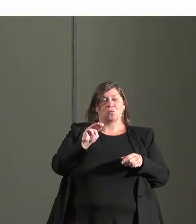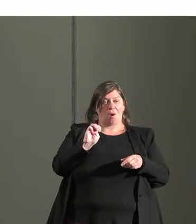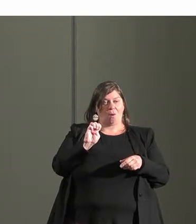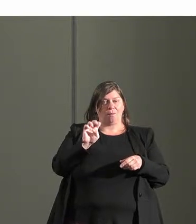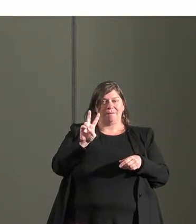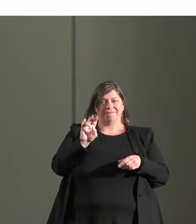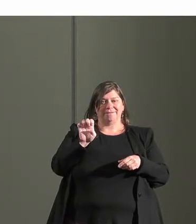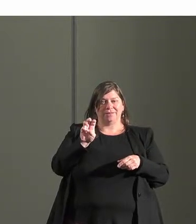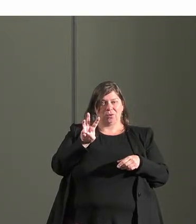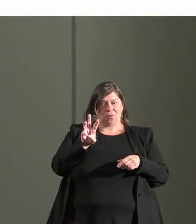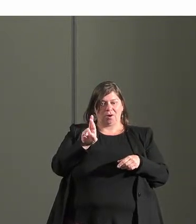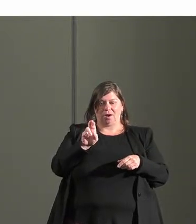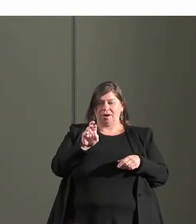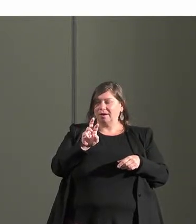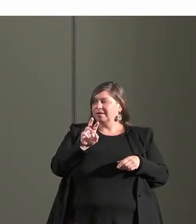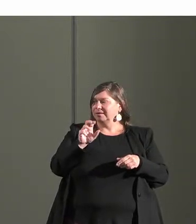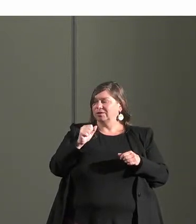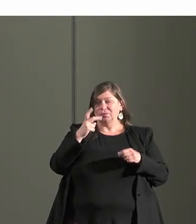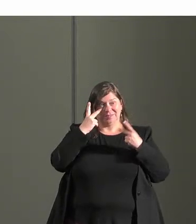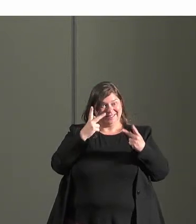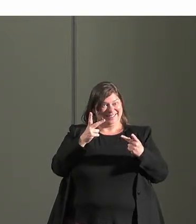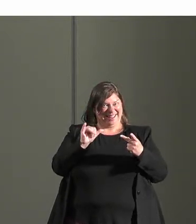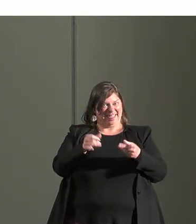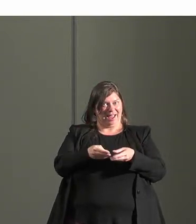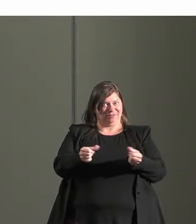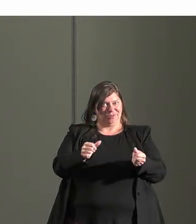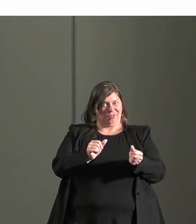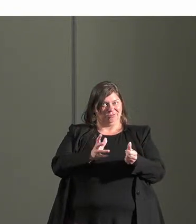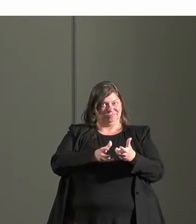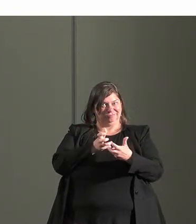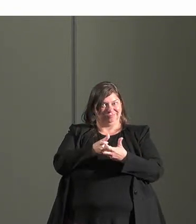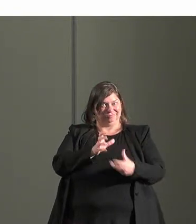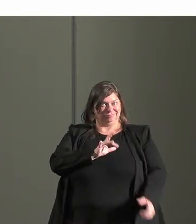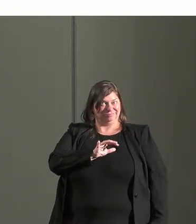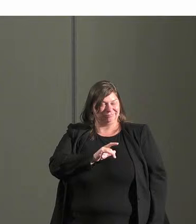picture of PDF and open the Chrome PDF viewer and see our